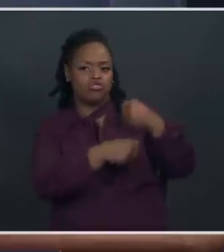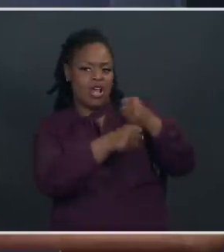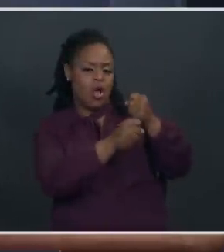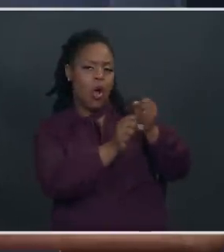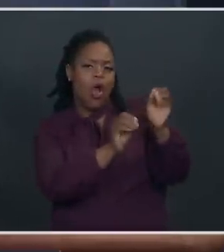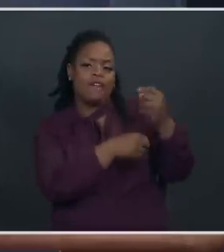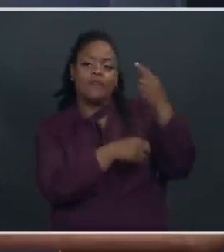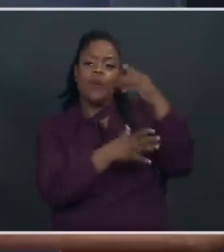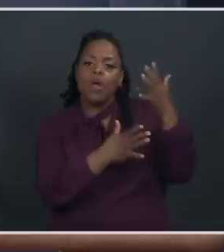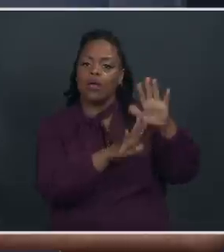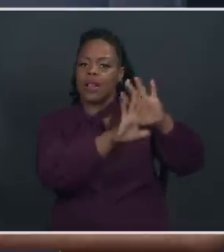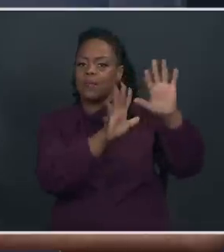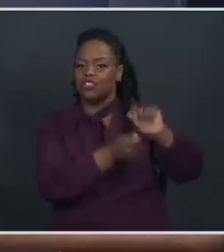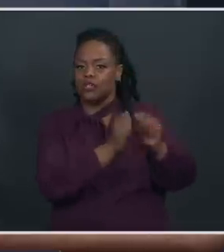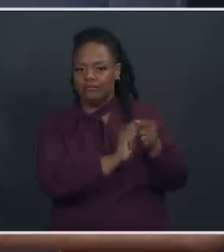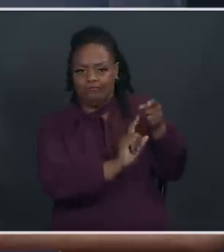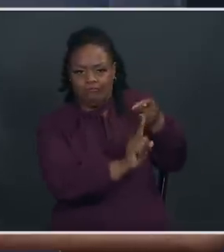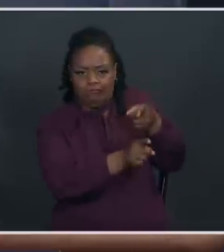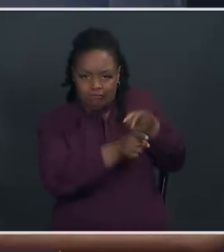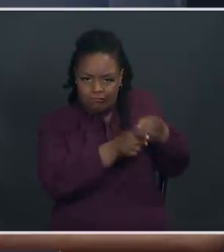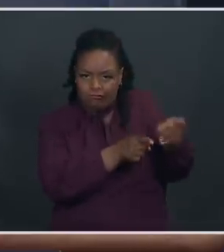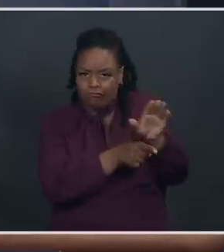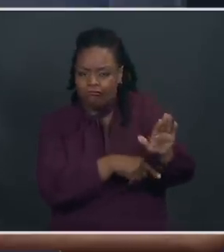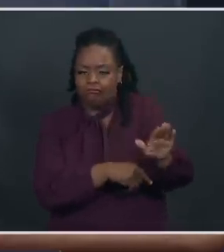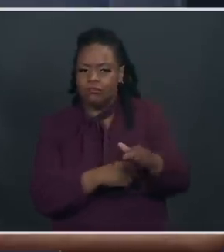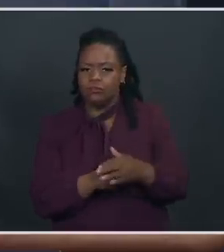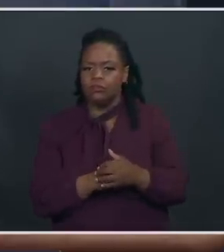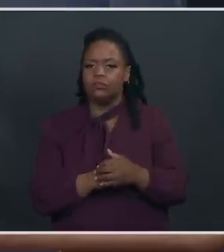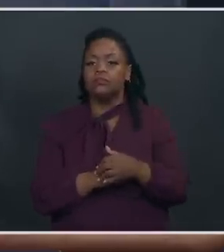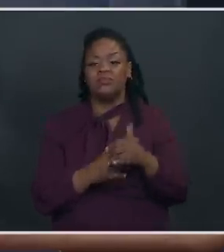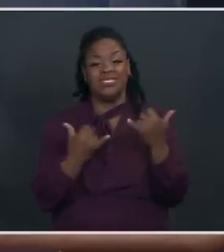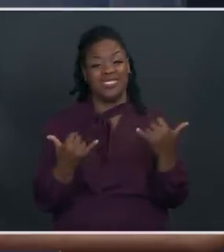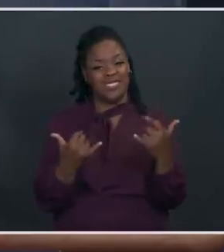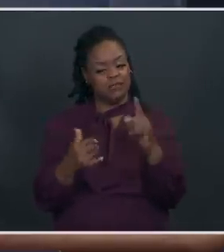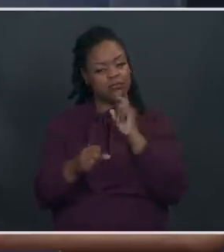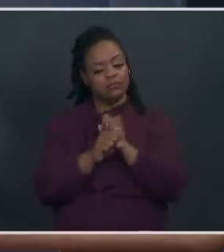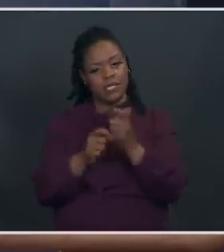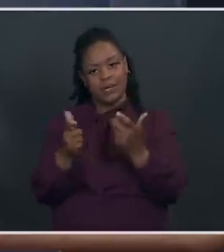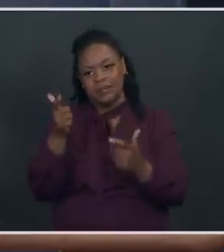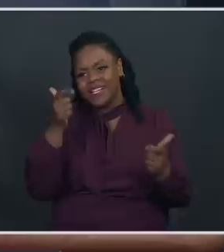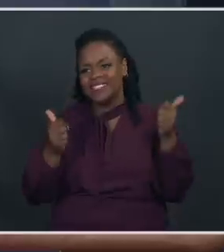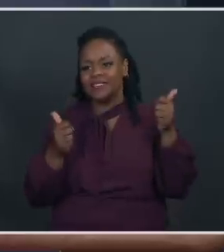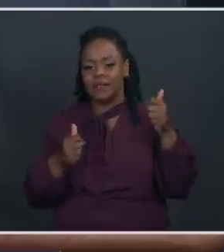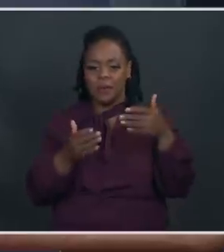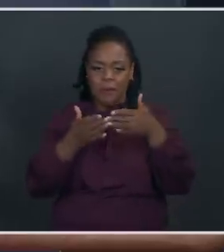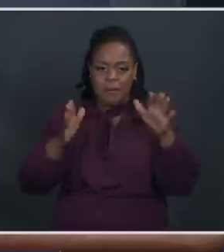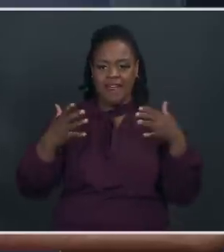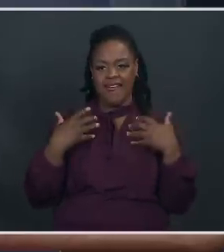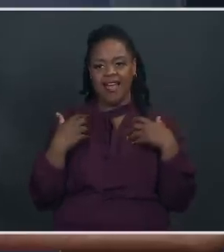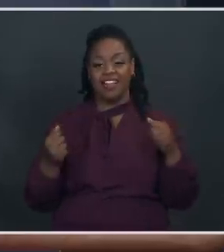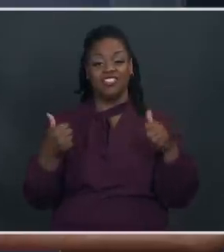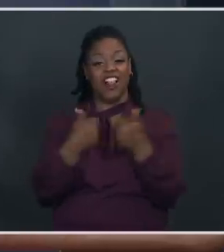is the most significant public health challenge of our time. And it tasks the Department of Justice